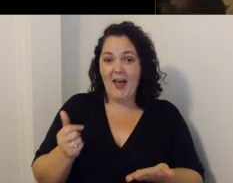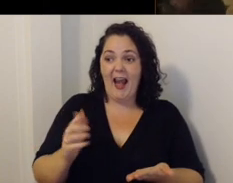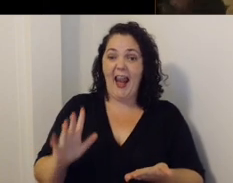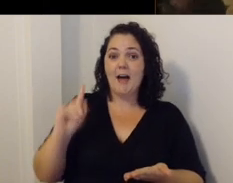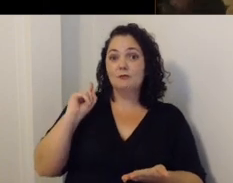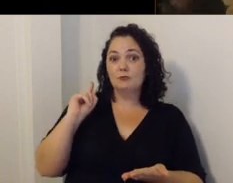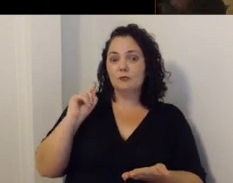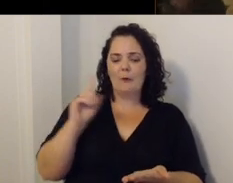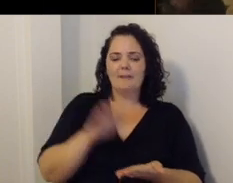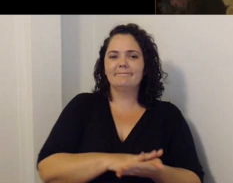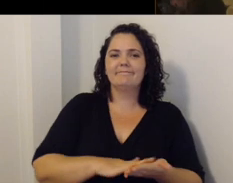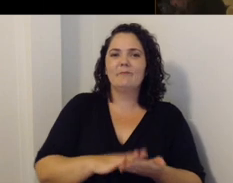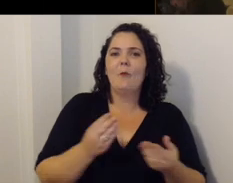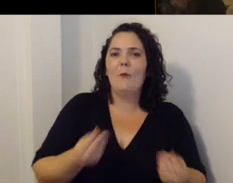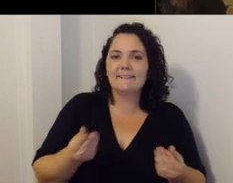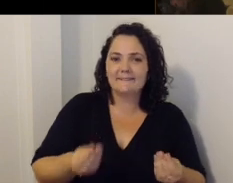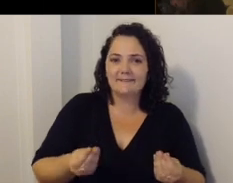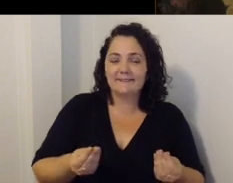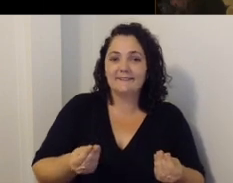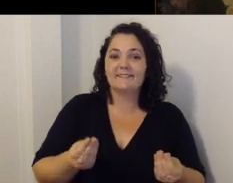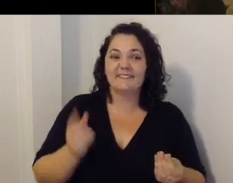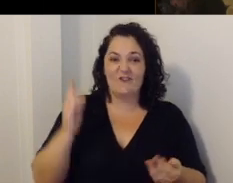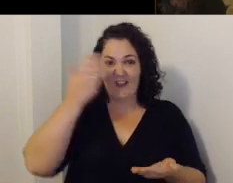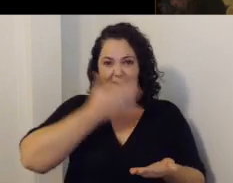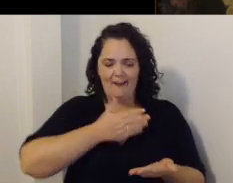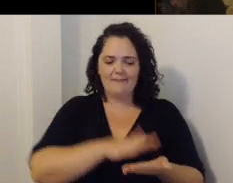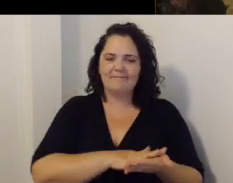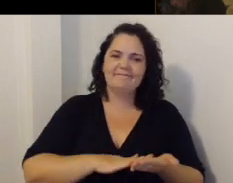Tonight we're going to experiment with dry ground. Now I also wanted to uh make mention